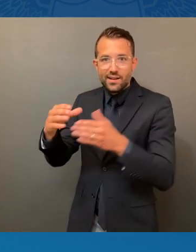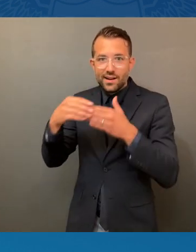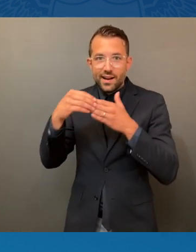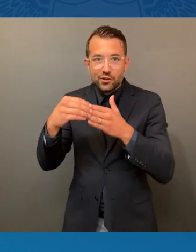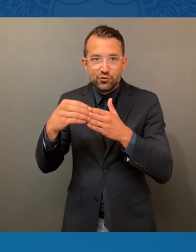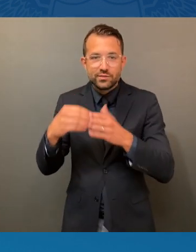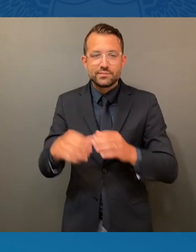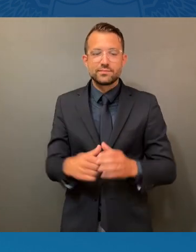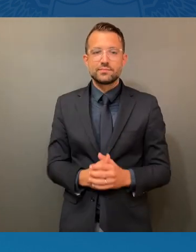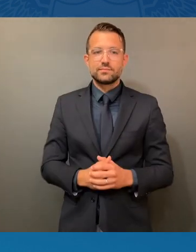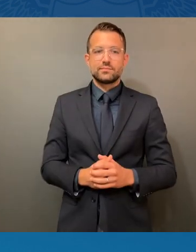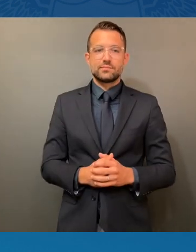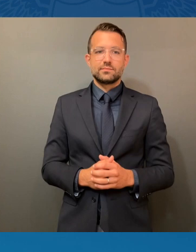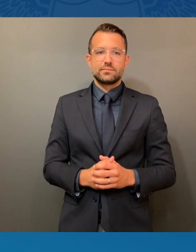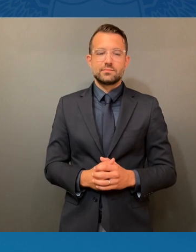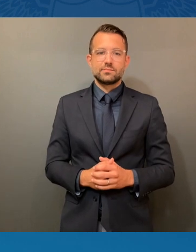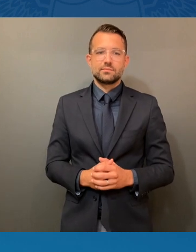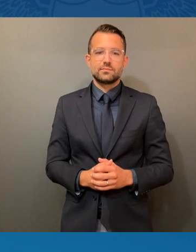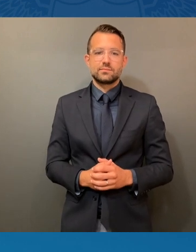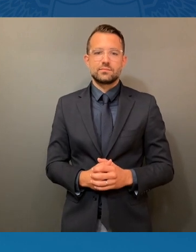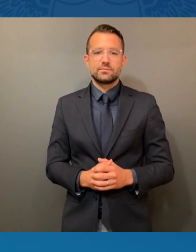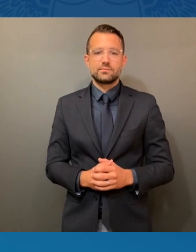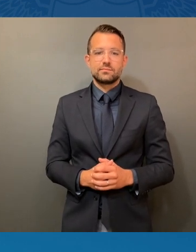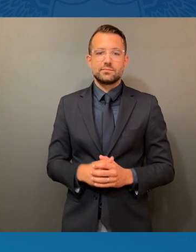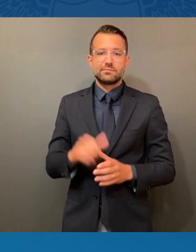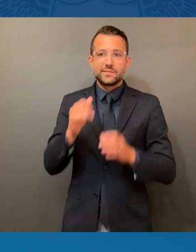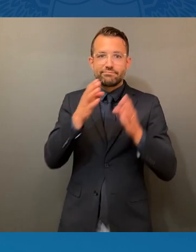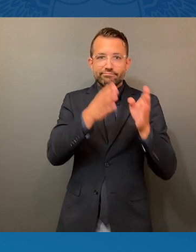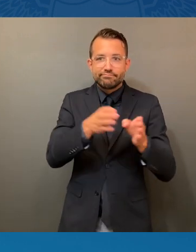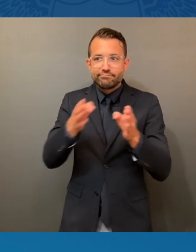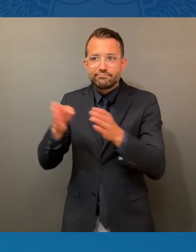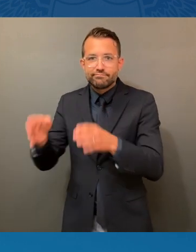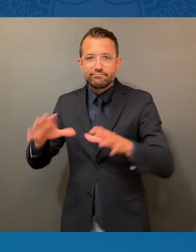Individually and collectively, the Bontas are really doing their thing.